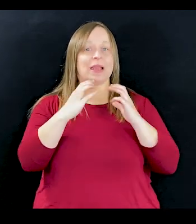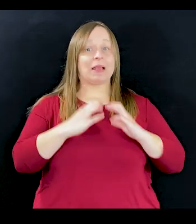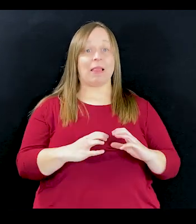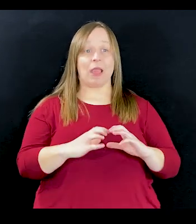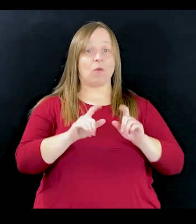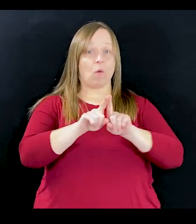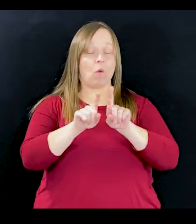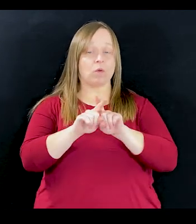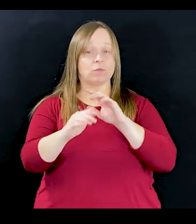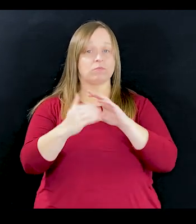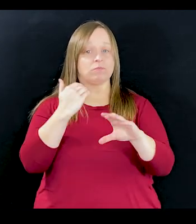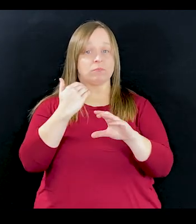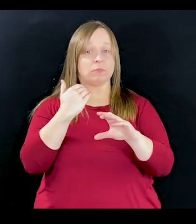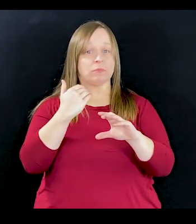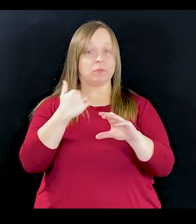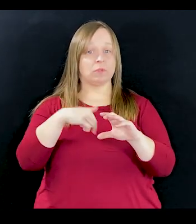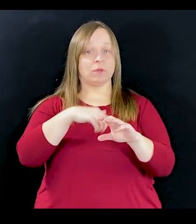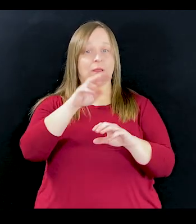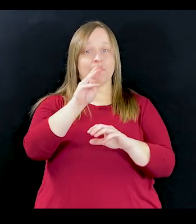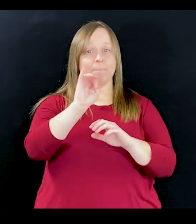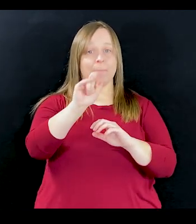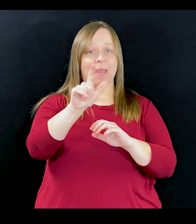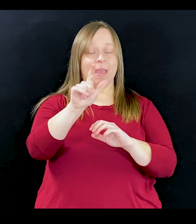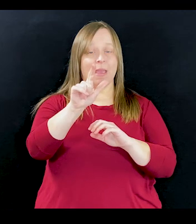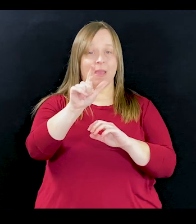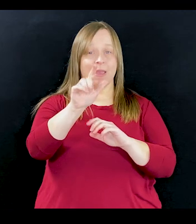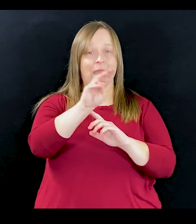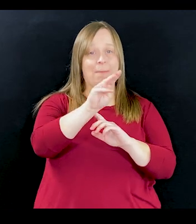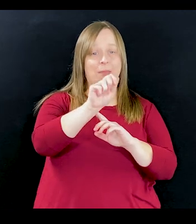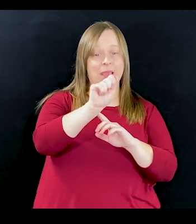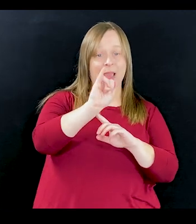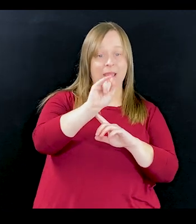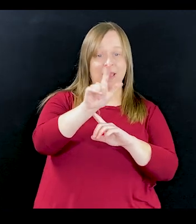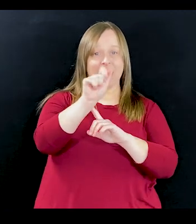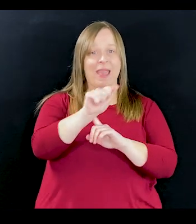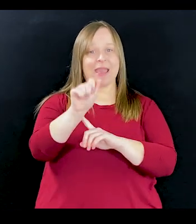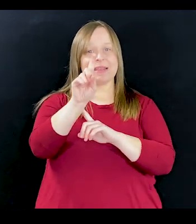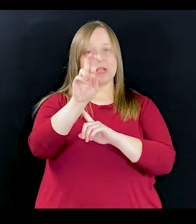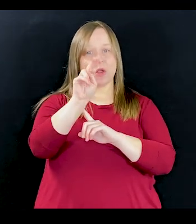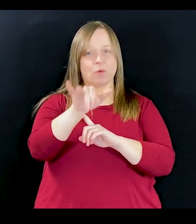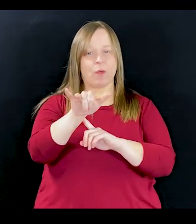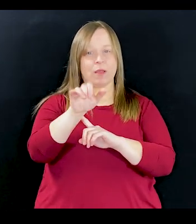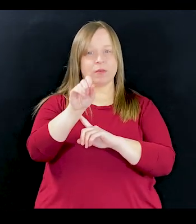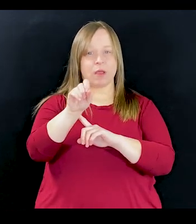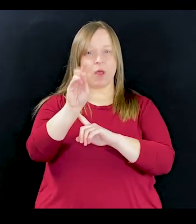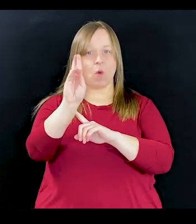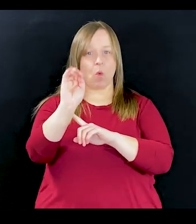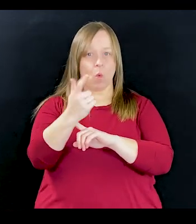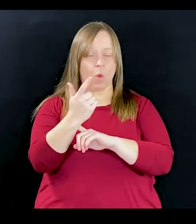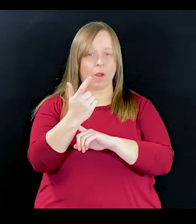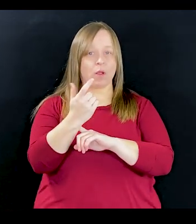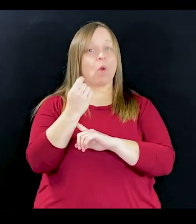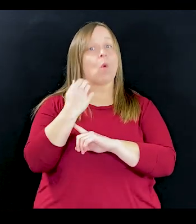A client can also send an email to mail@drny.org